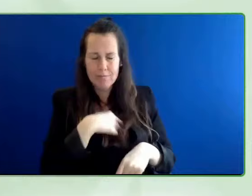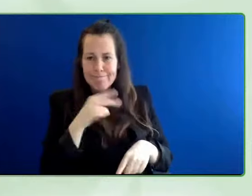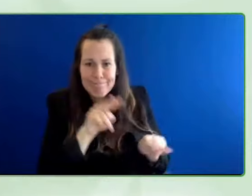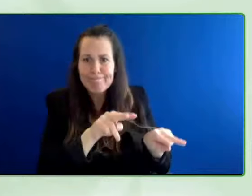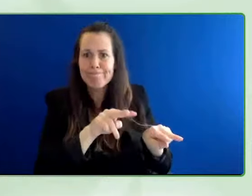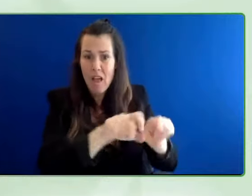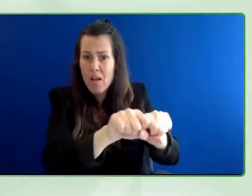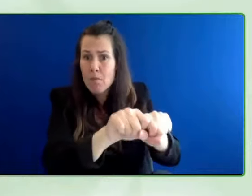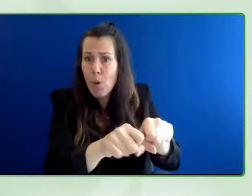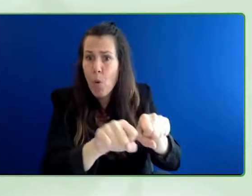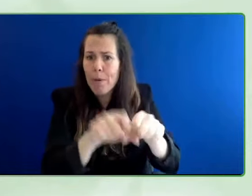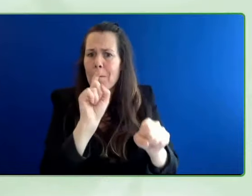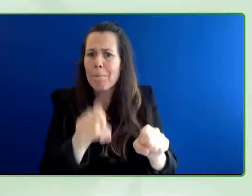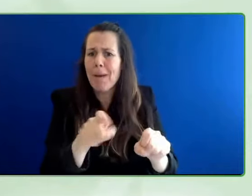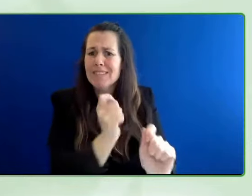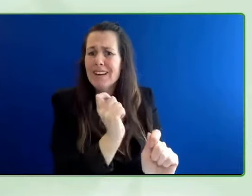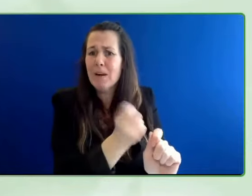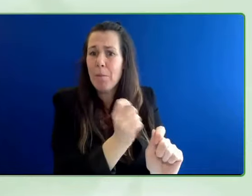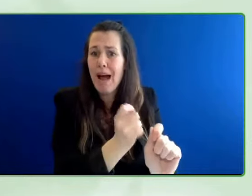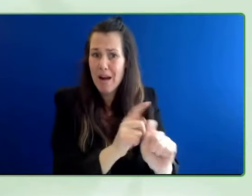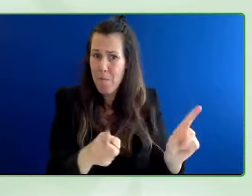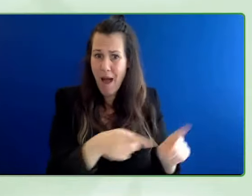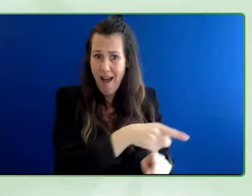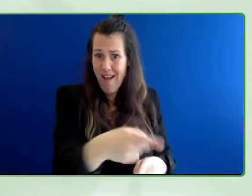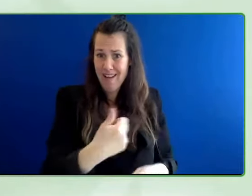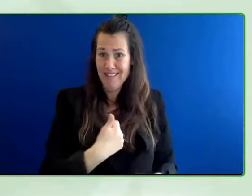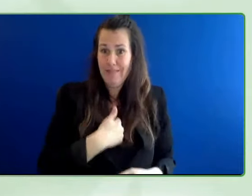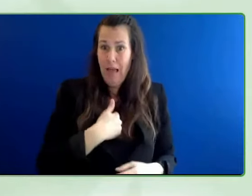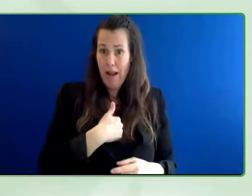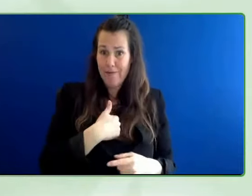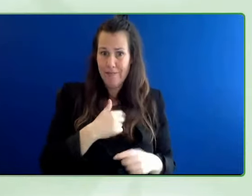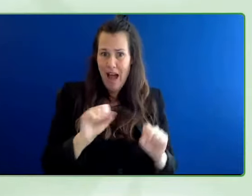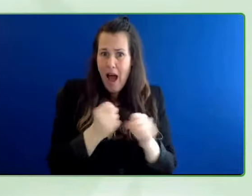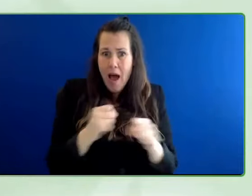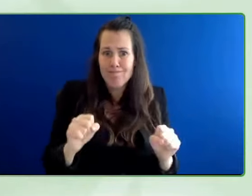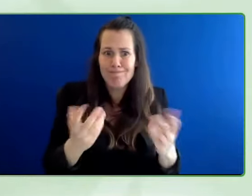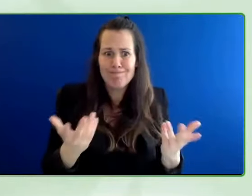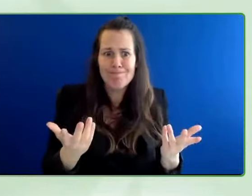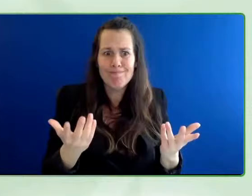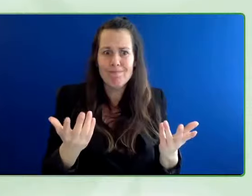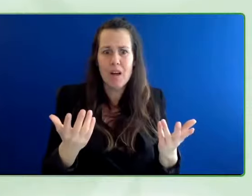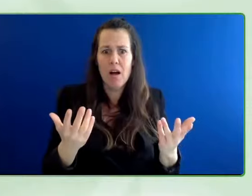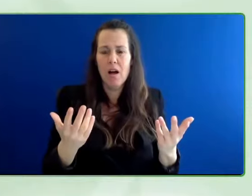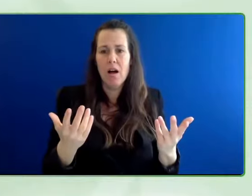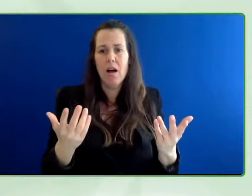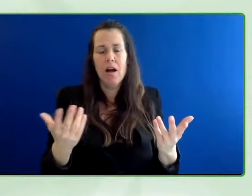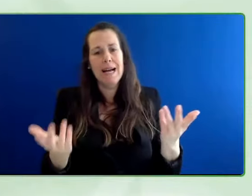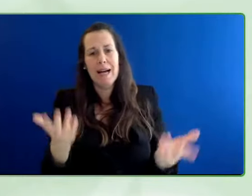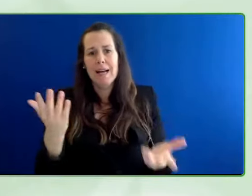So this is another challenge. And the other challenge is the product.